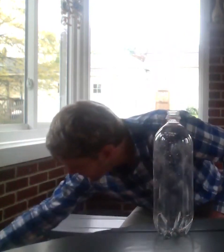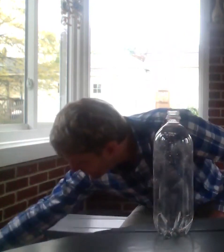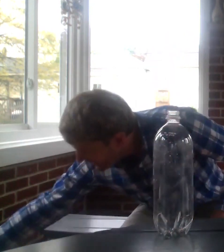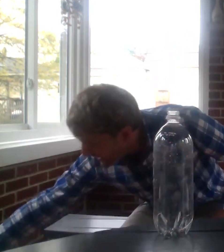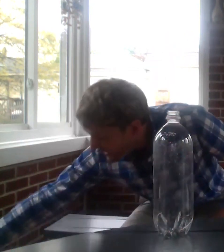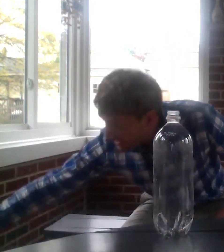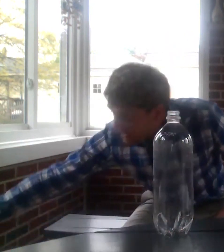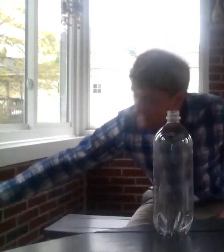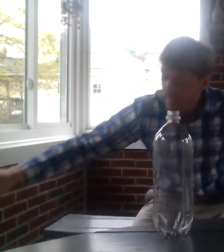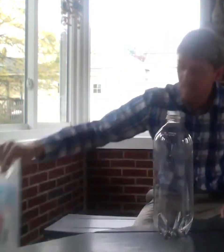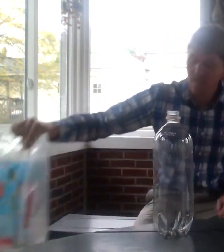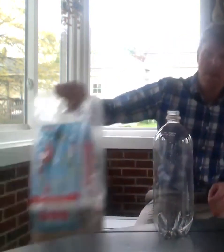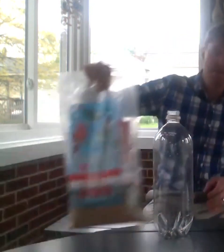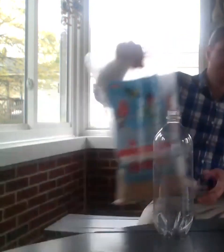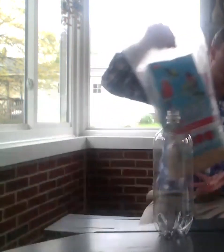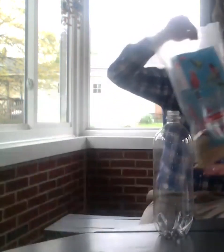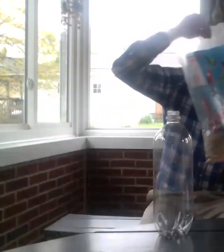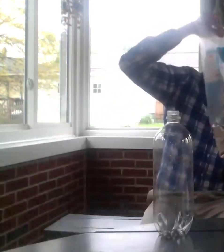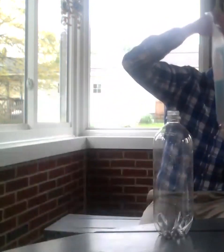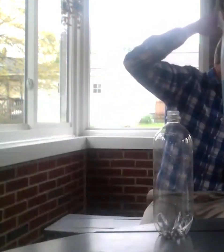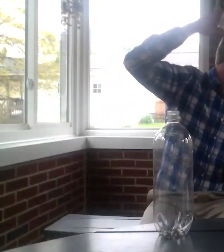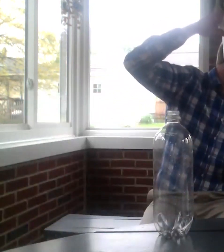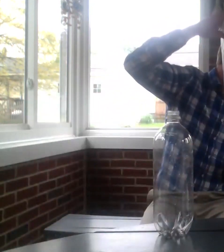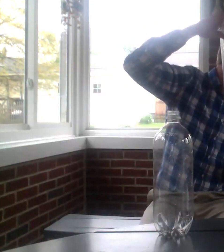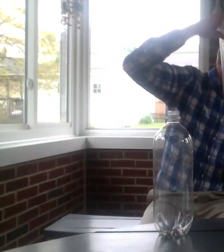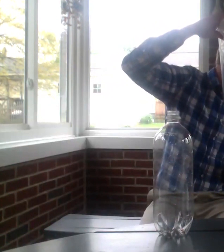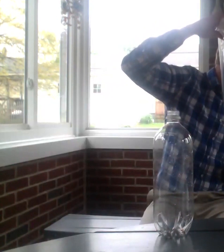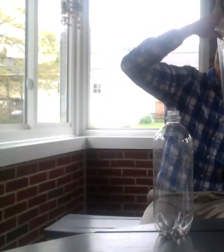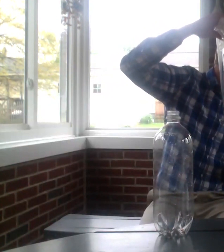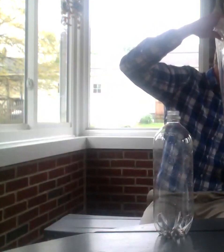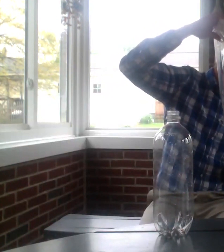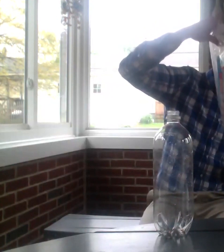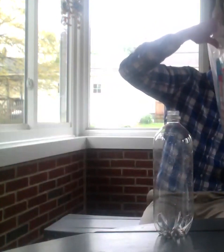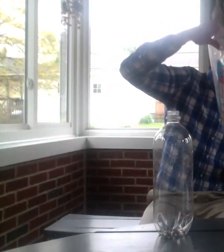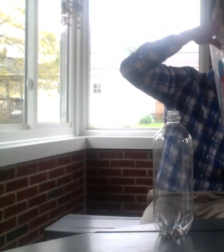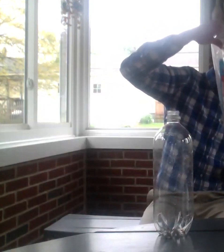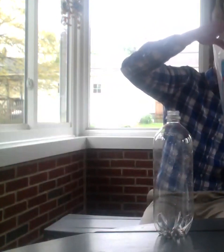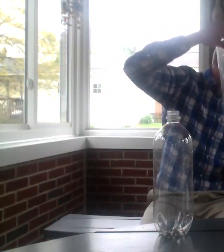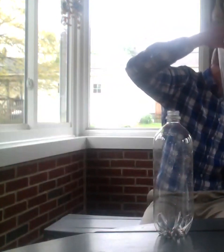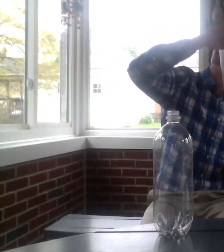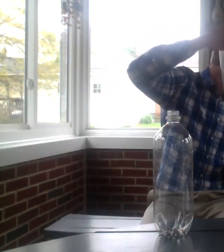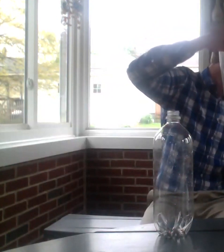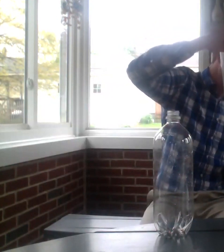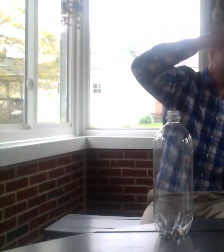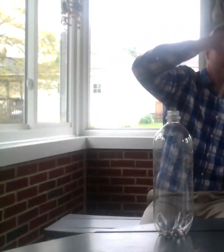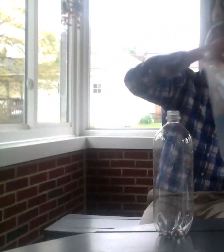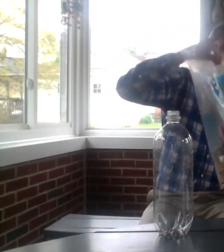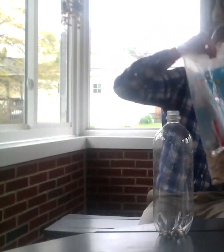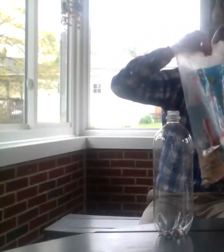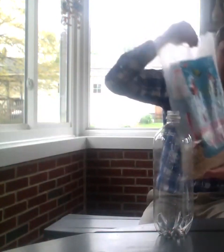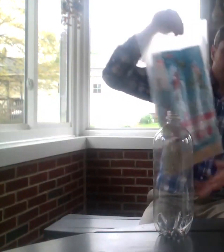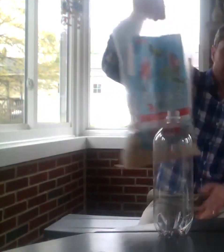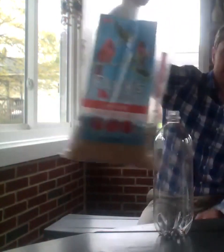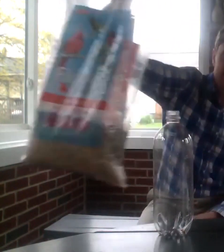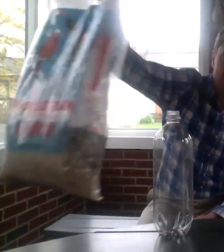Bird seed, right? - Yeah. So we're gonna use our bird seed. I'm gonna put that right here. And last but not least, what's this?